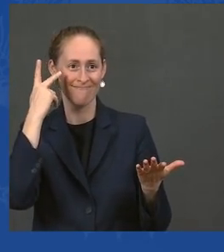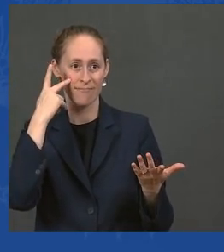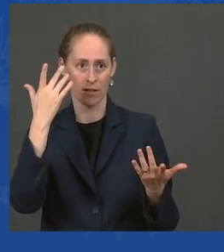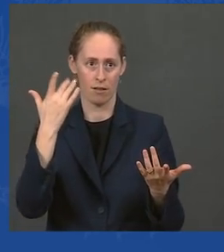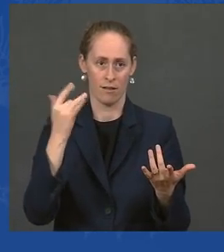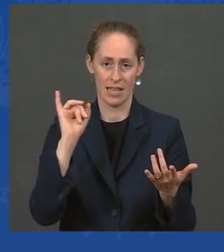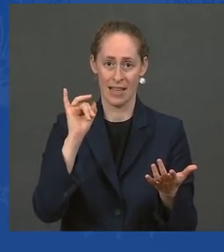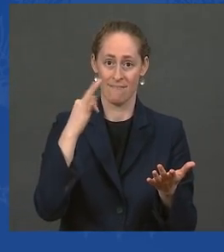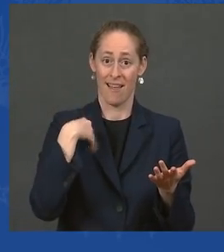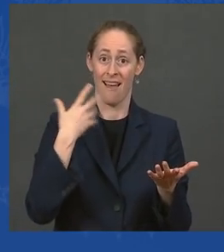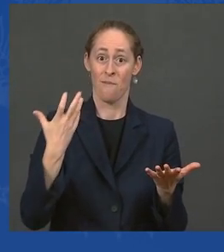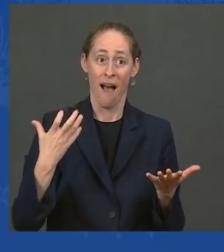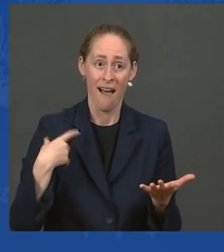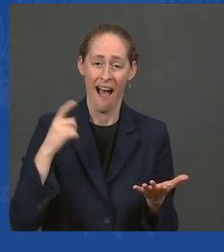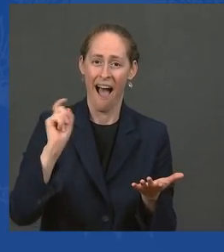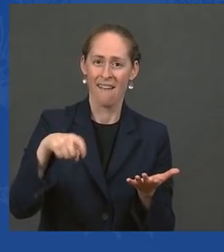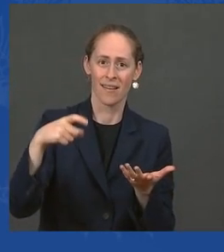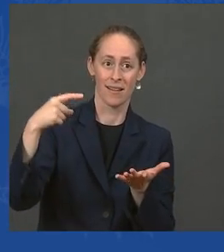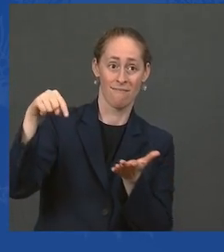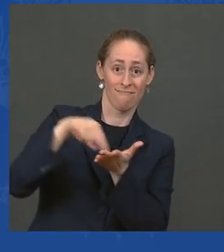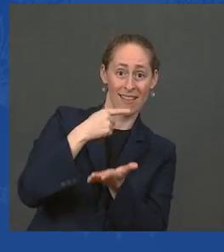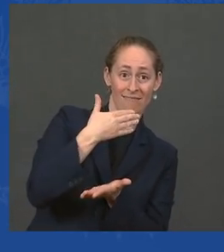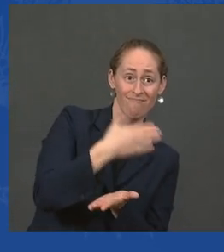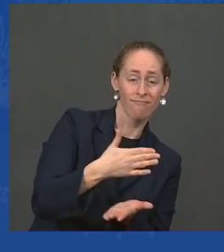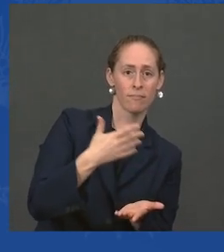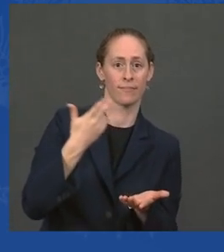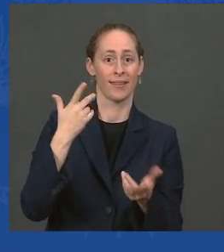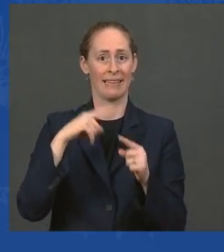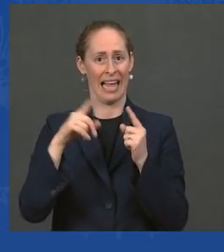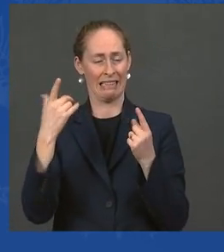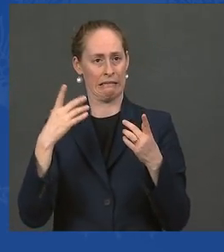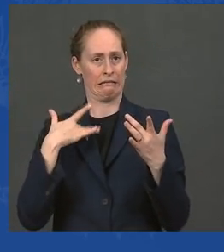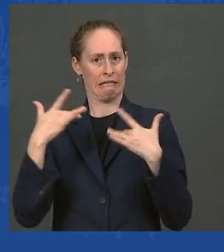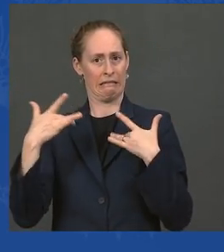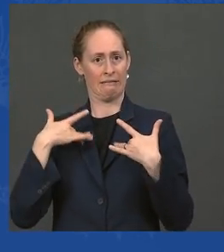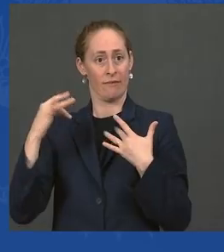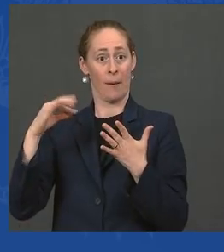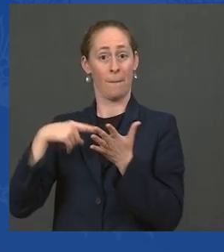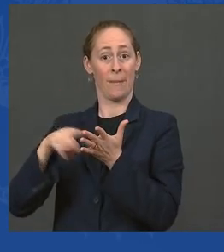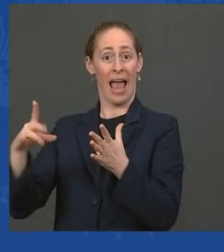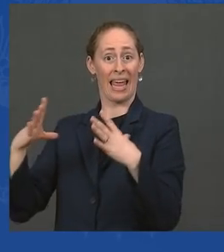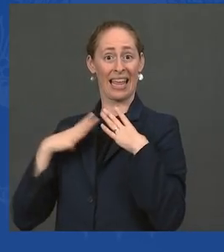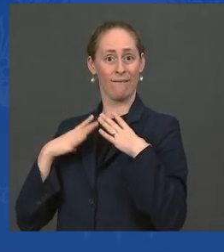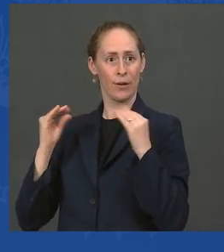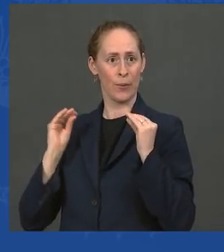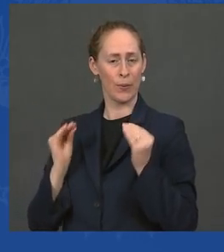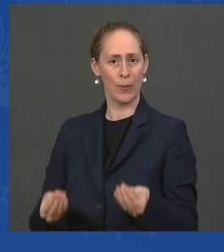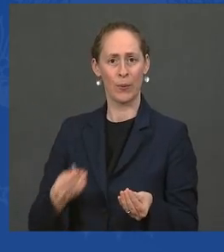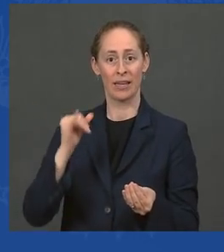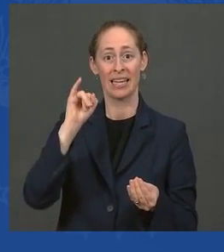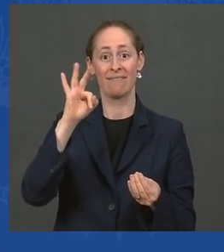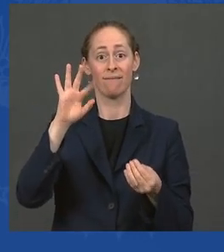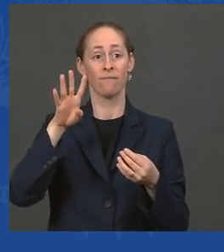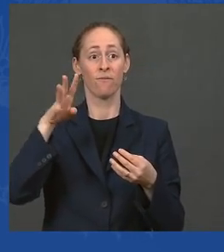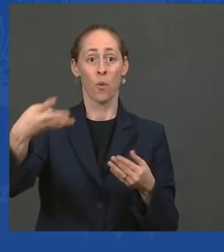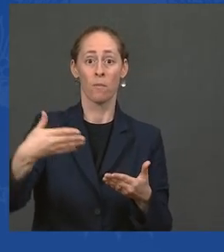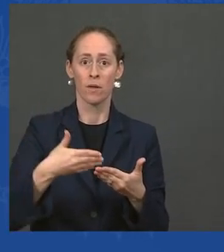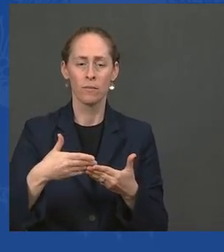I have zero paid time off for the birth of a new child, but the paid family leave called for in the build back.